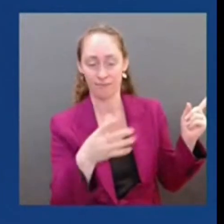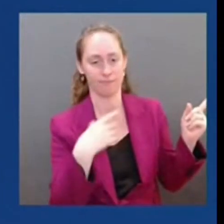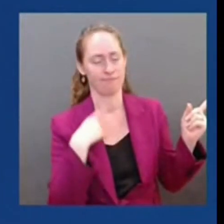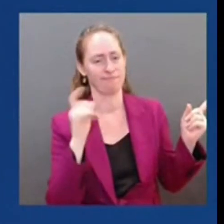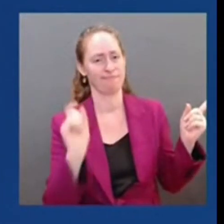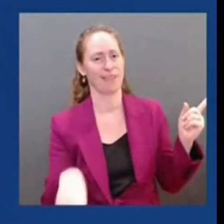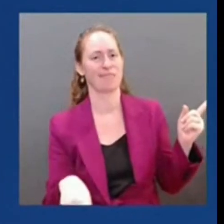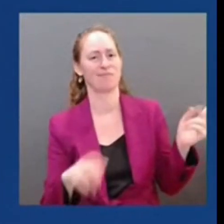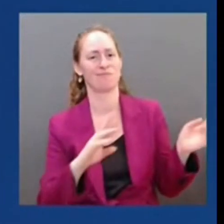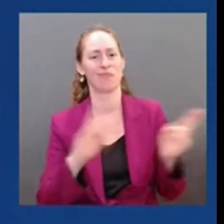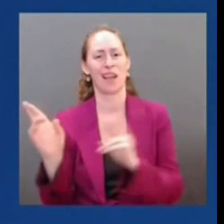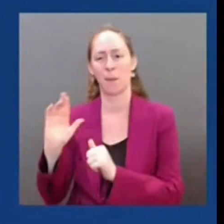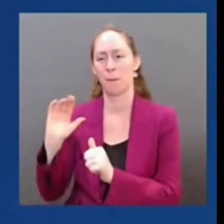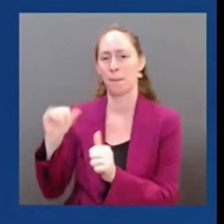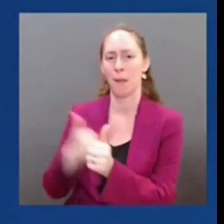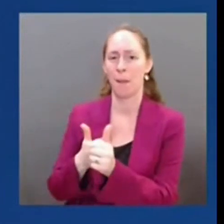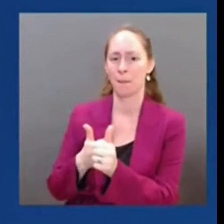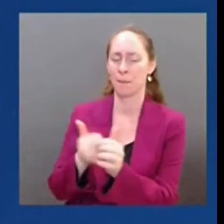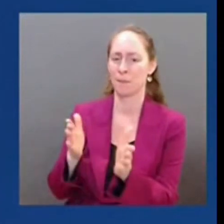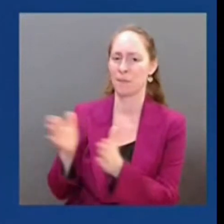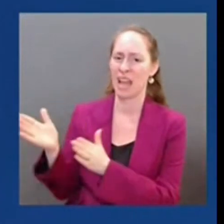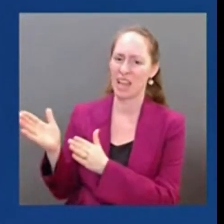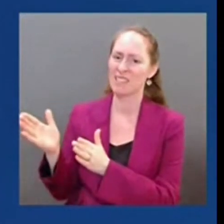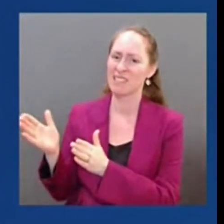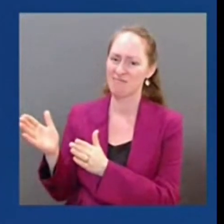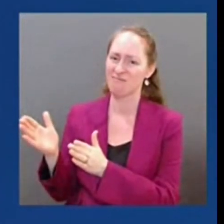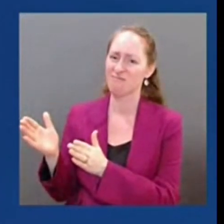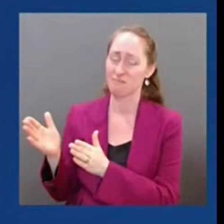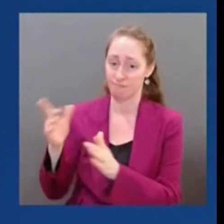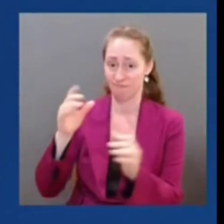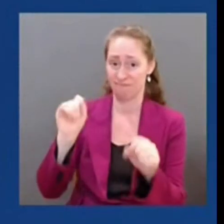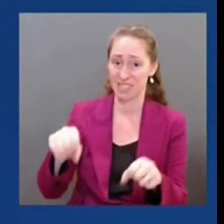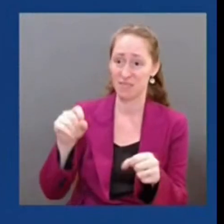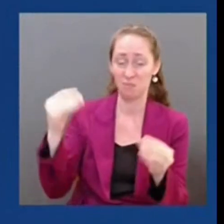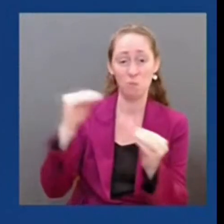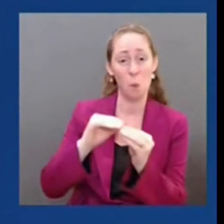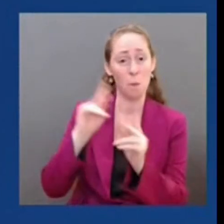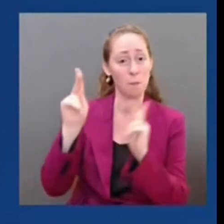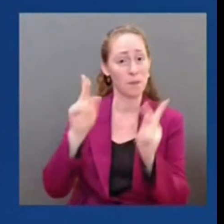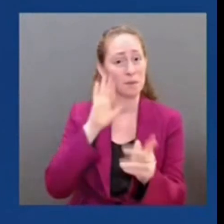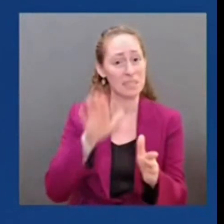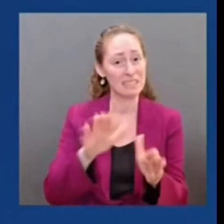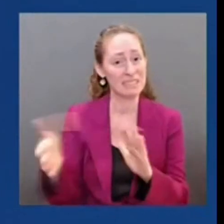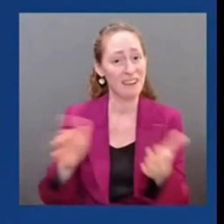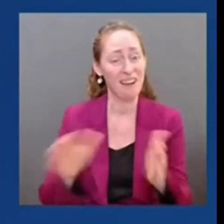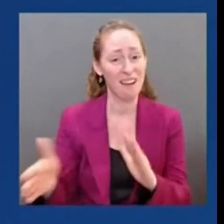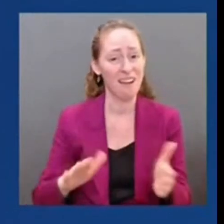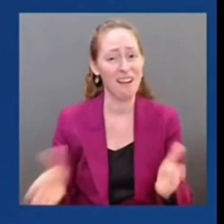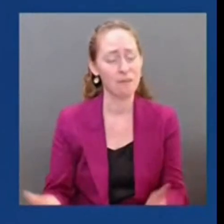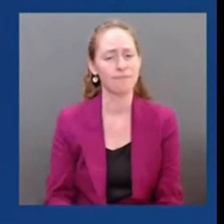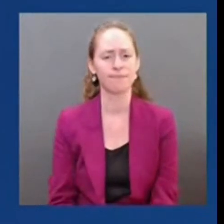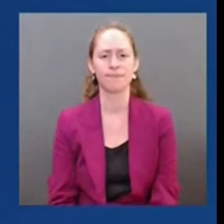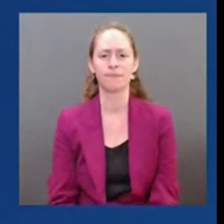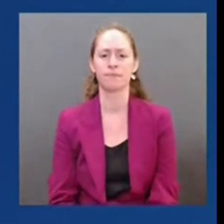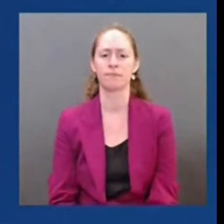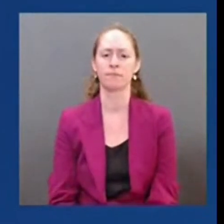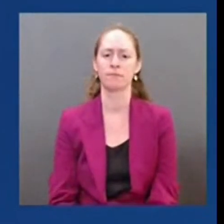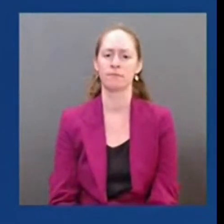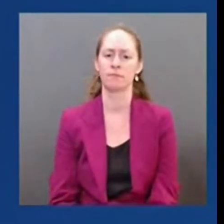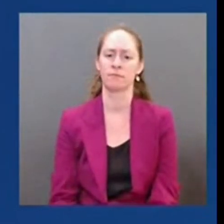I THINK IT WOULD BE TERRIBLE, I THINK WE WOULD SEE A LOT OF UNNECESSARY LOSS OF LIFE IF THAT WERE TO HAPPEN, BUT WE ARE LOOKING AT ALL THE SCENARIOS